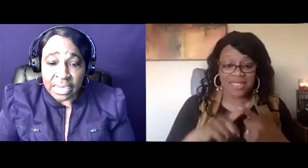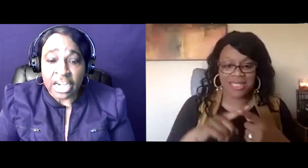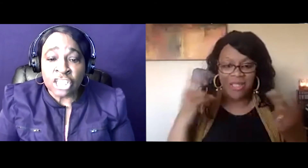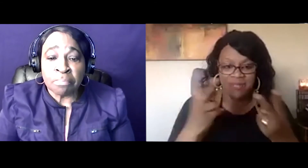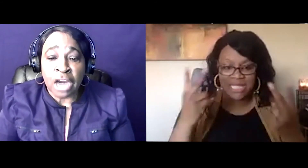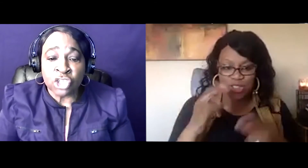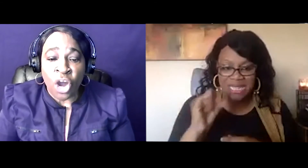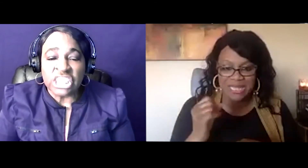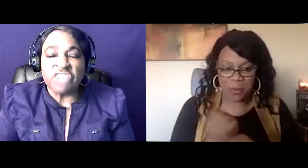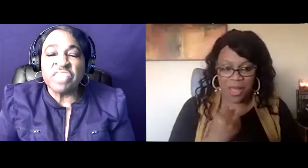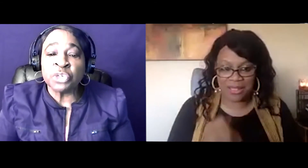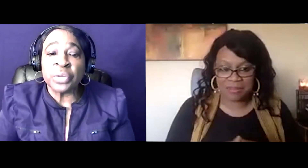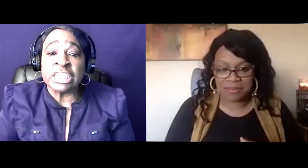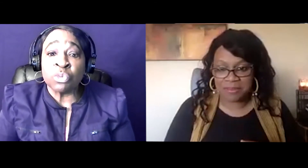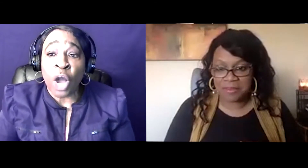"Let us march on till victory is won."